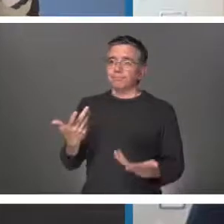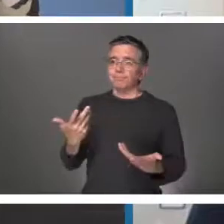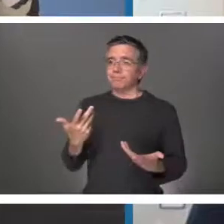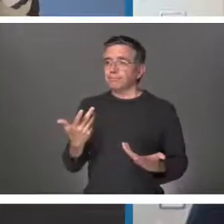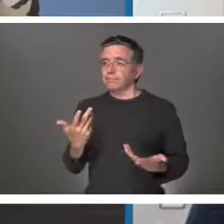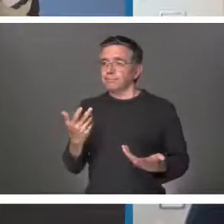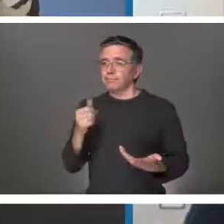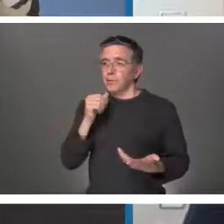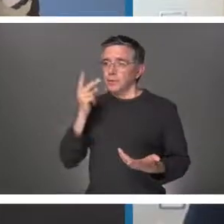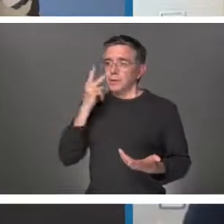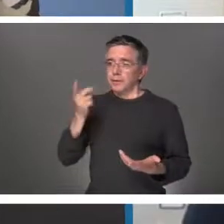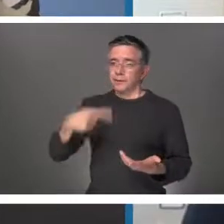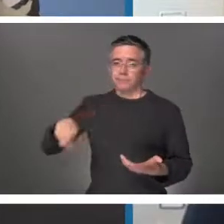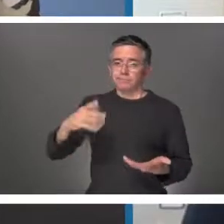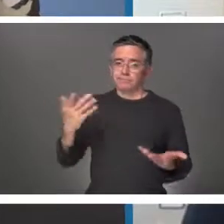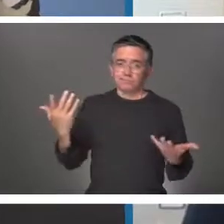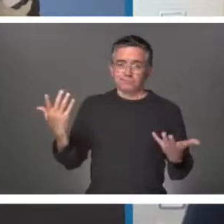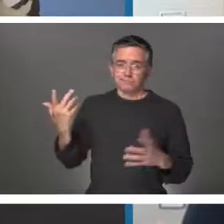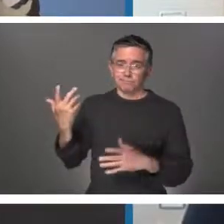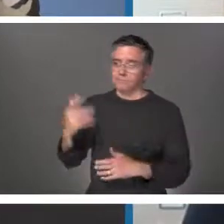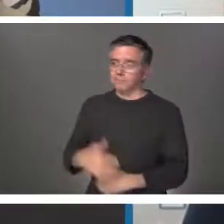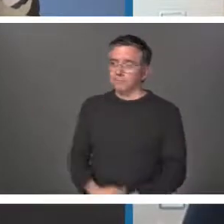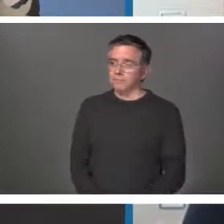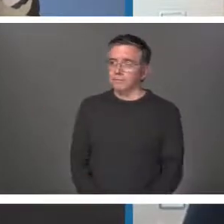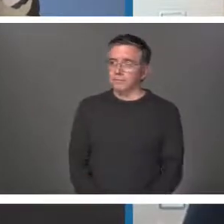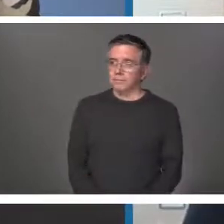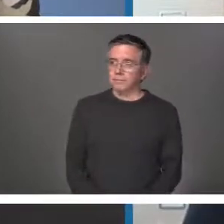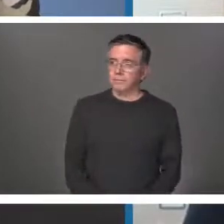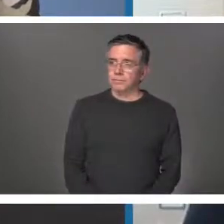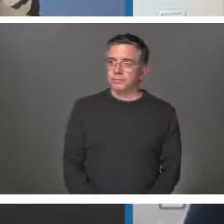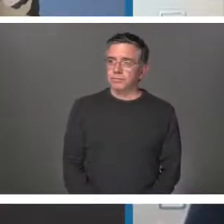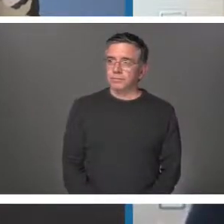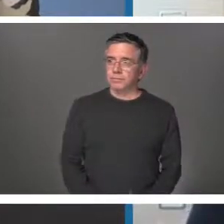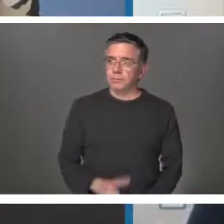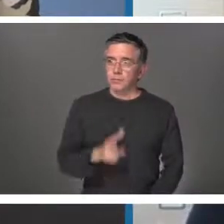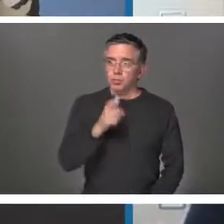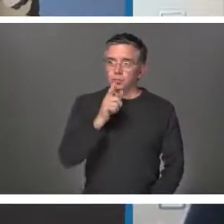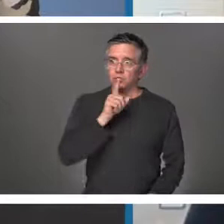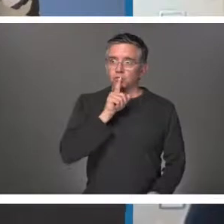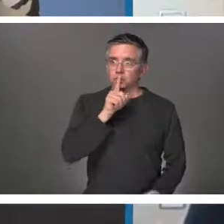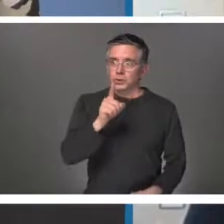and really doing a warm handoff, getting them to PeaceHealth in Whatcom County,